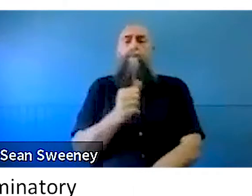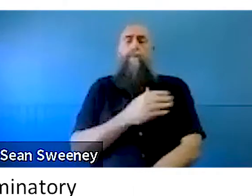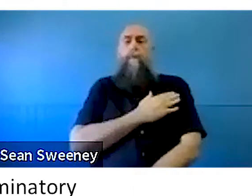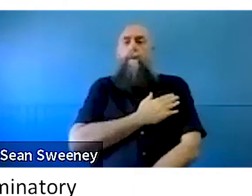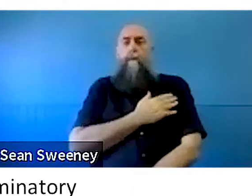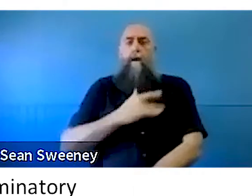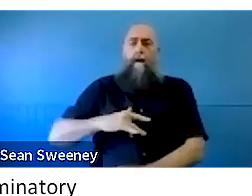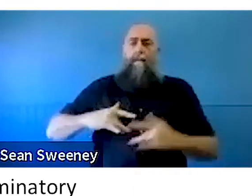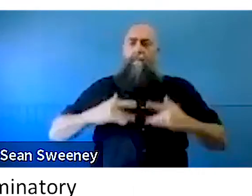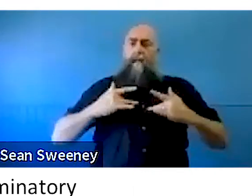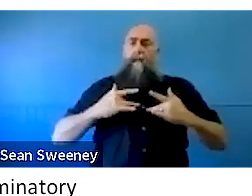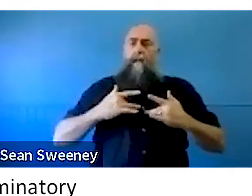deal with themselves.